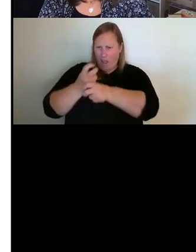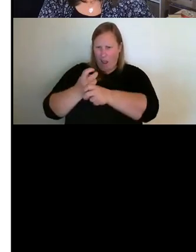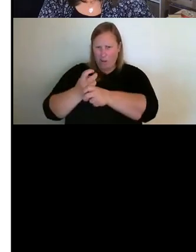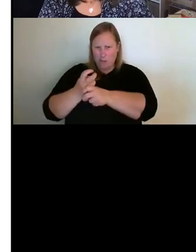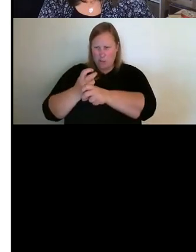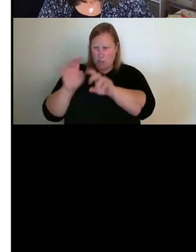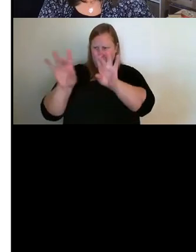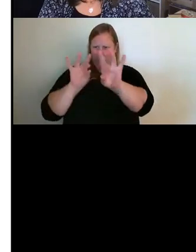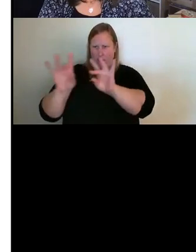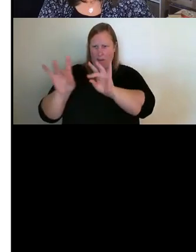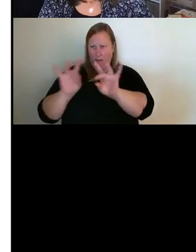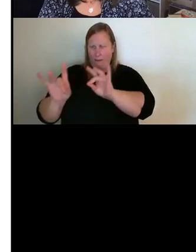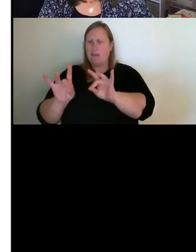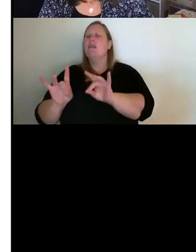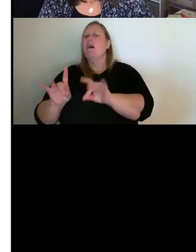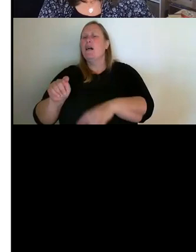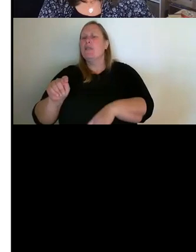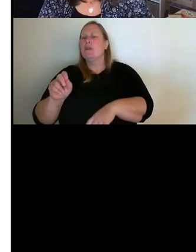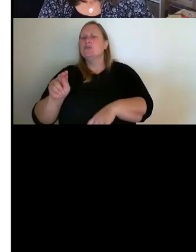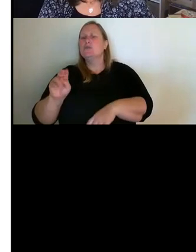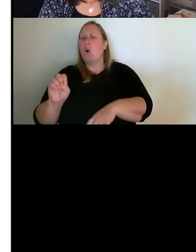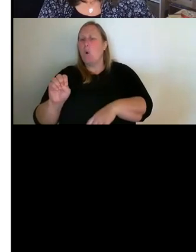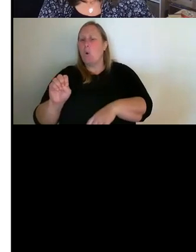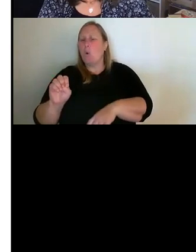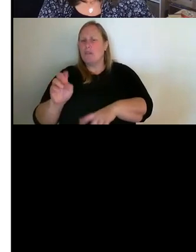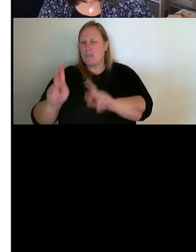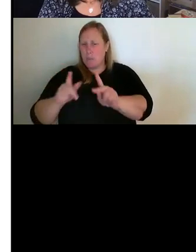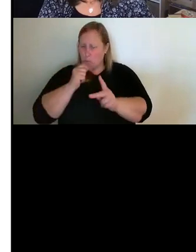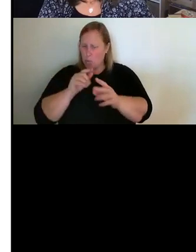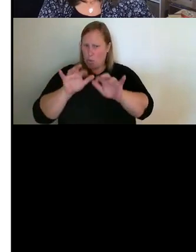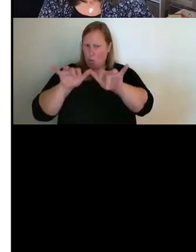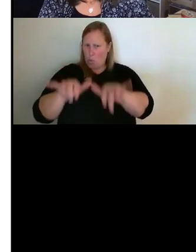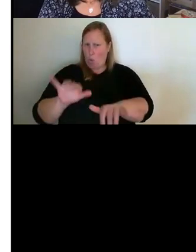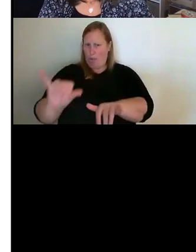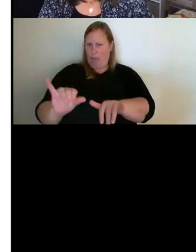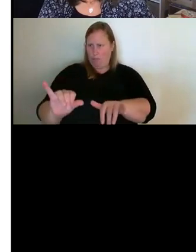What is the tone? What are they trying to tell me that may not be